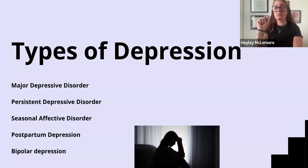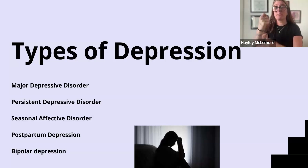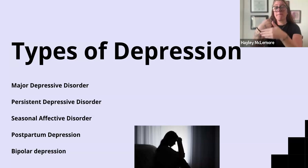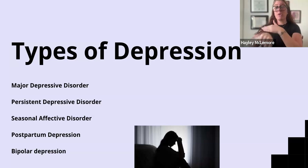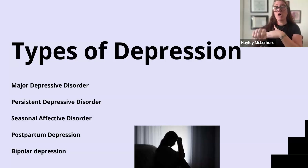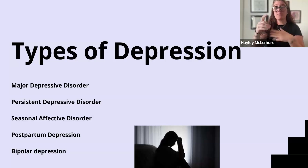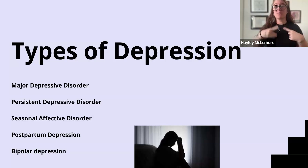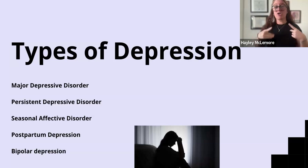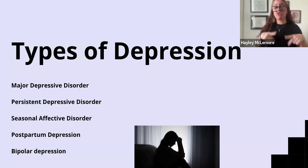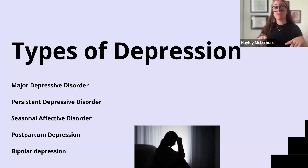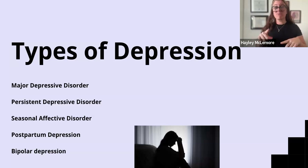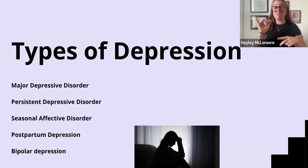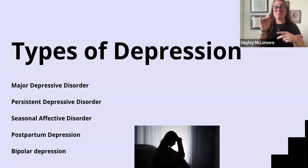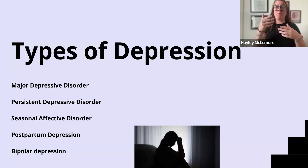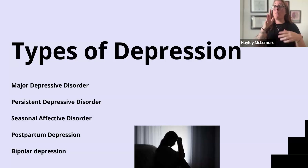There's also Postpartum Depression.